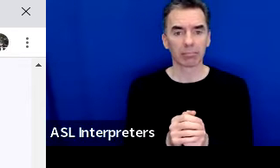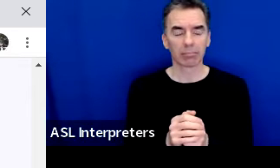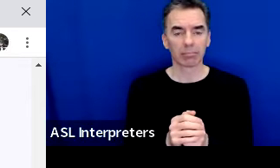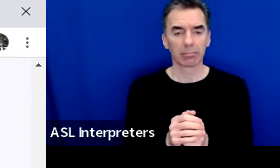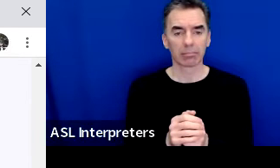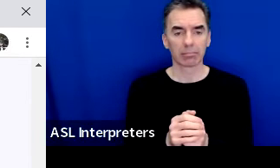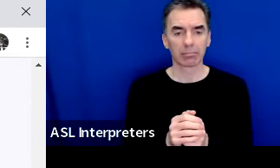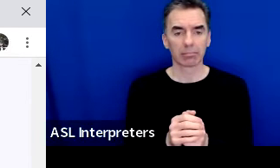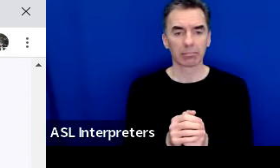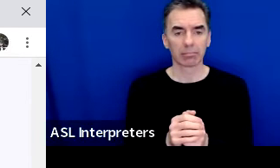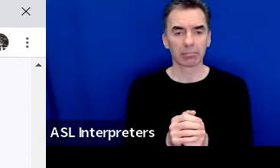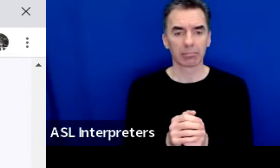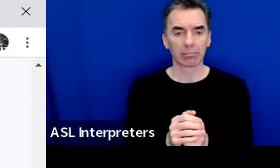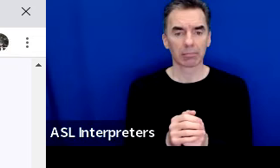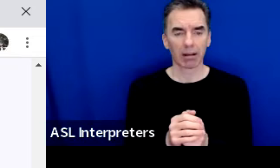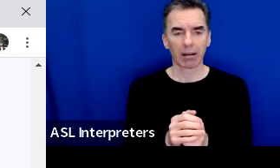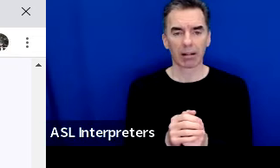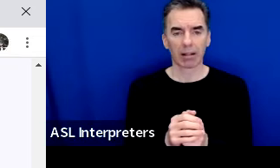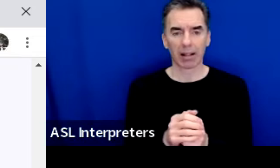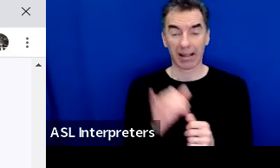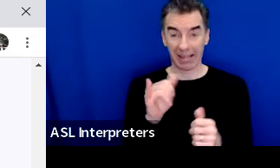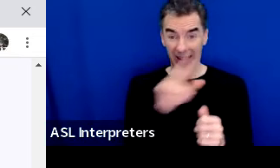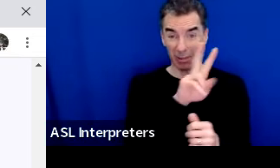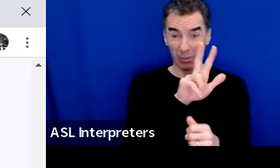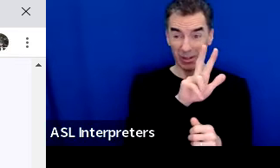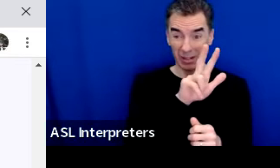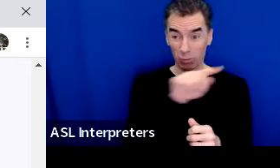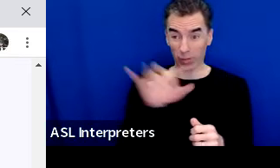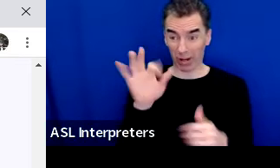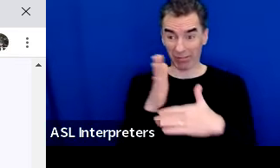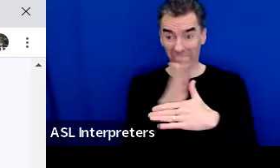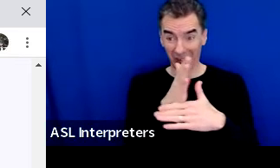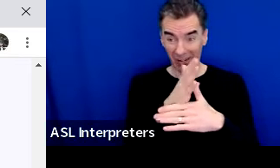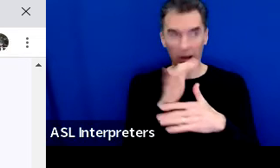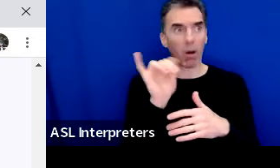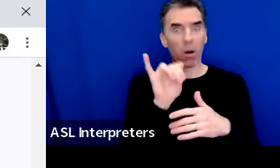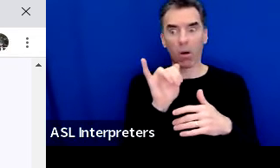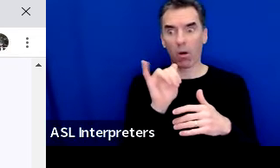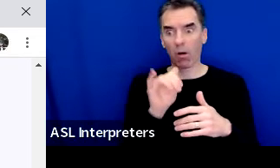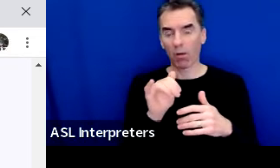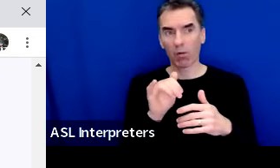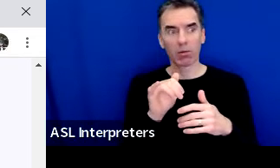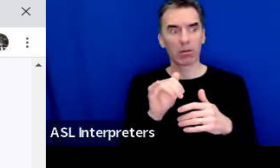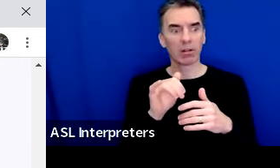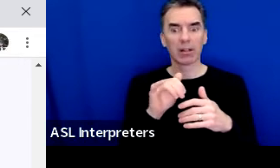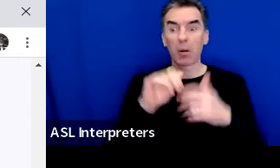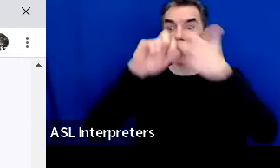you'll get the same problem, and even with a group of four, you divide that by four and basically they're not going to see the same problem twice. OK.